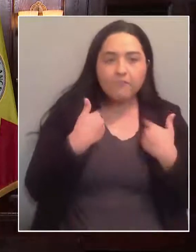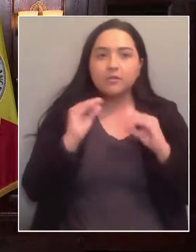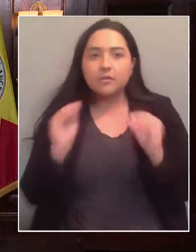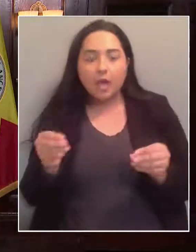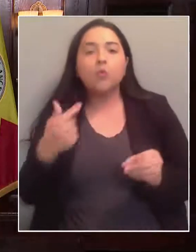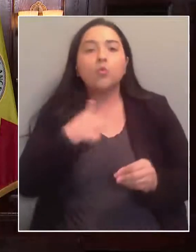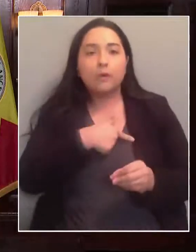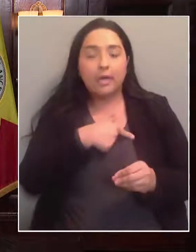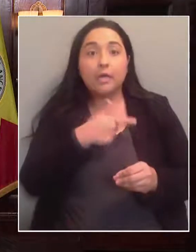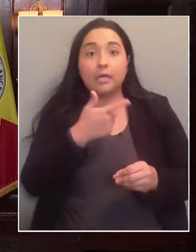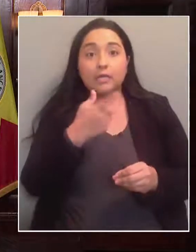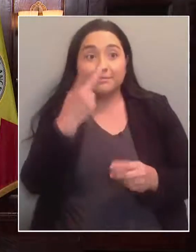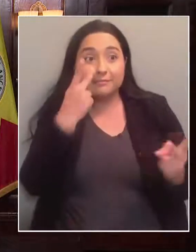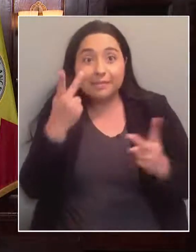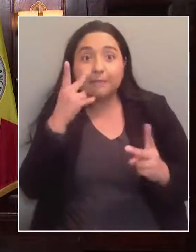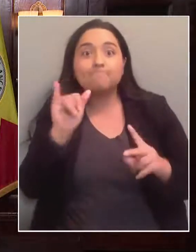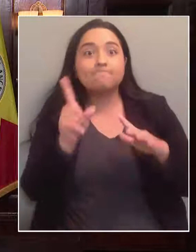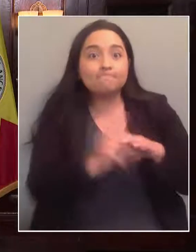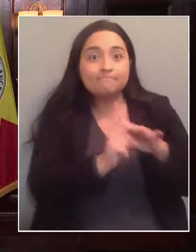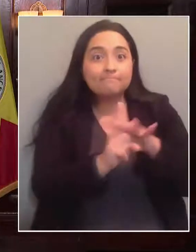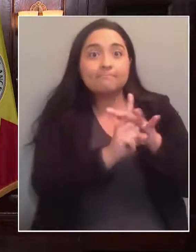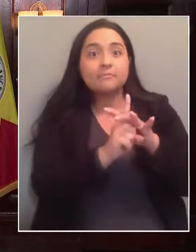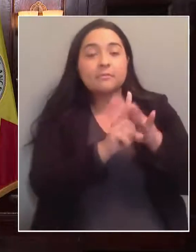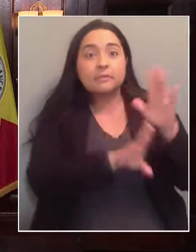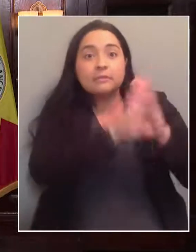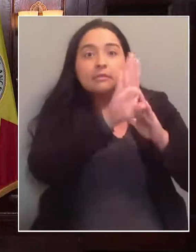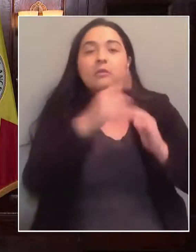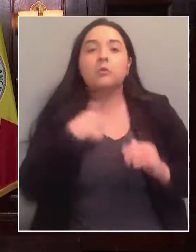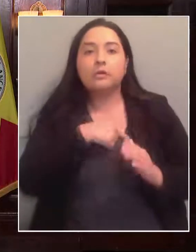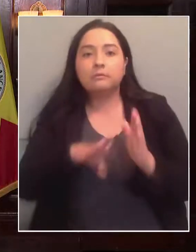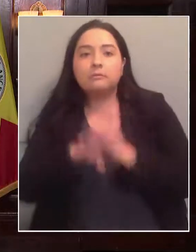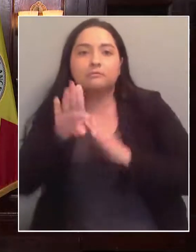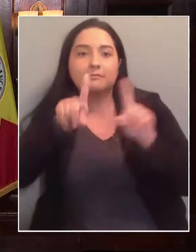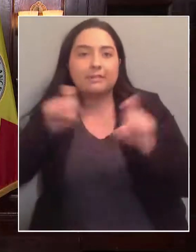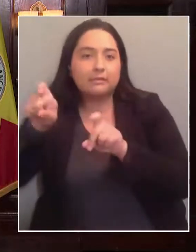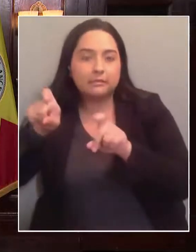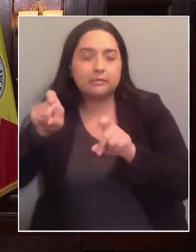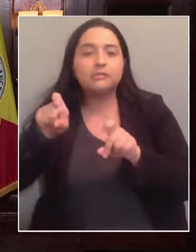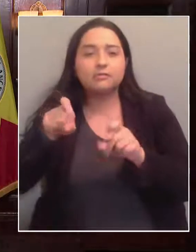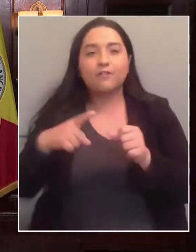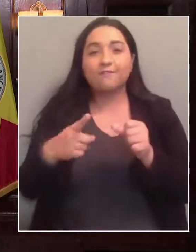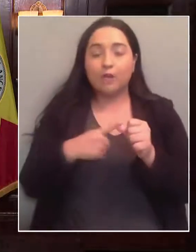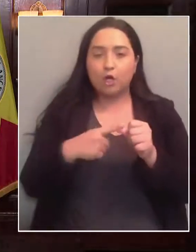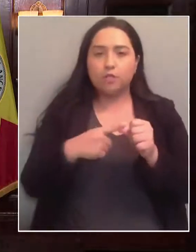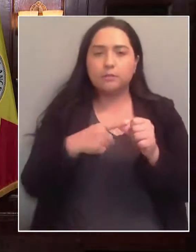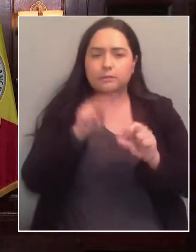RAMPED UP AND BEGAN TO FALL OFF ANOTHER GOOD SIGN. THE FIRST SIGN IS HOW MANY PEOPLE ARE TEST ITING. THE SECOND IS HOW MANY CASES